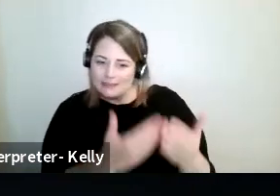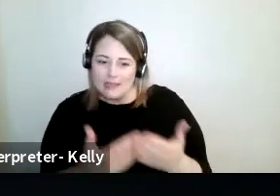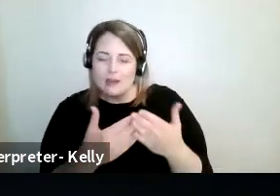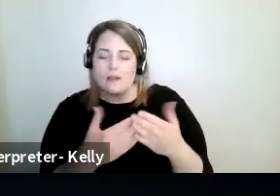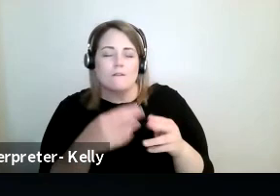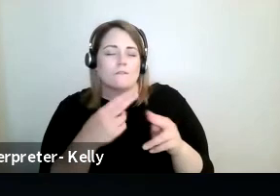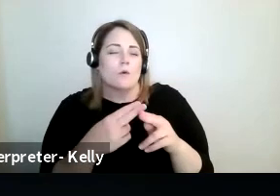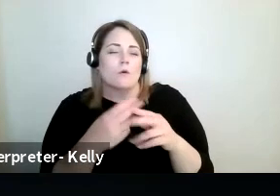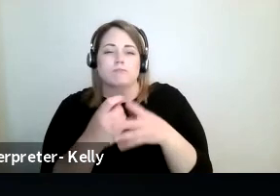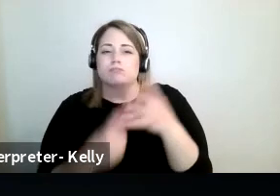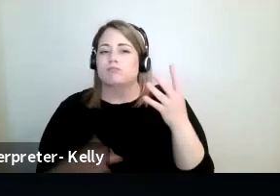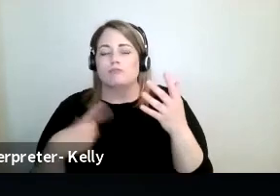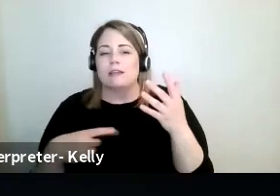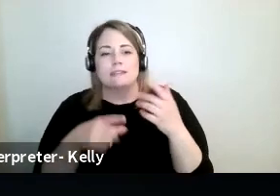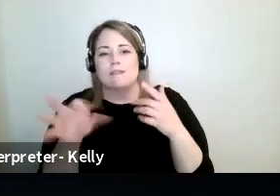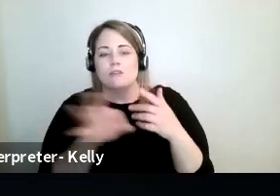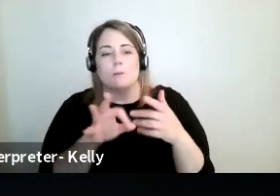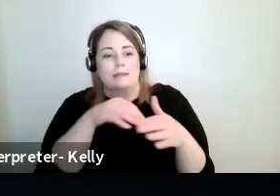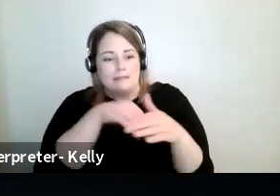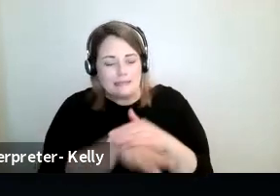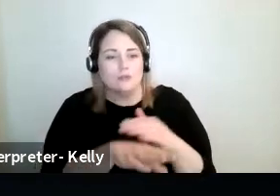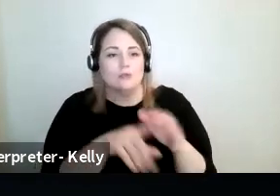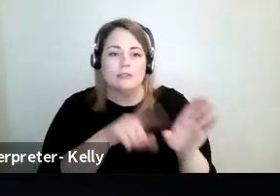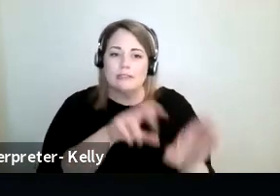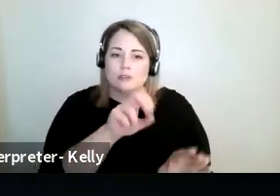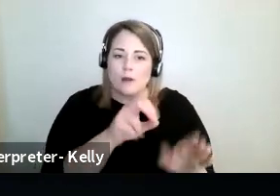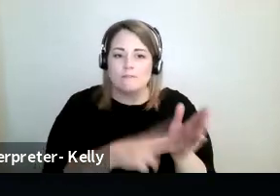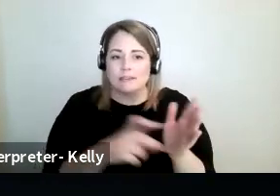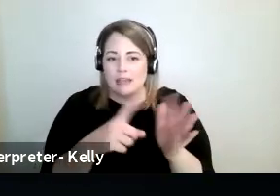reasons haven't been able to get into those areas, who are doing home schooling, flexi-schooling